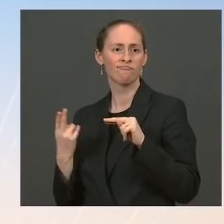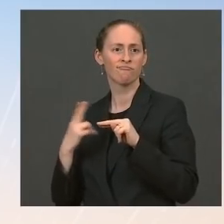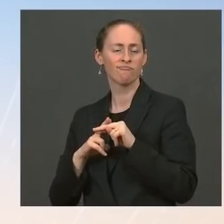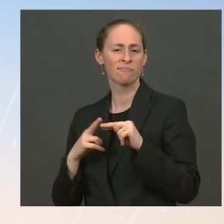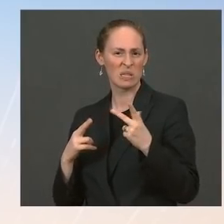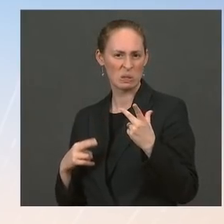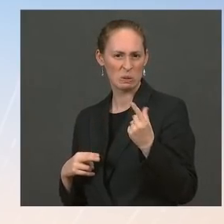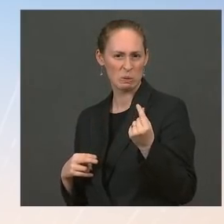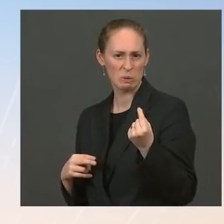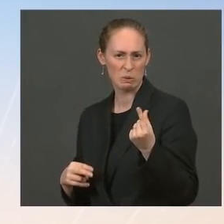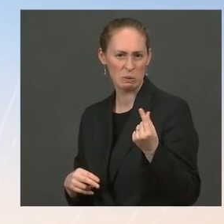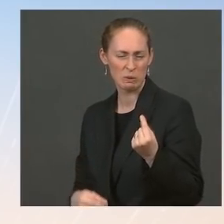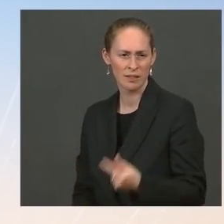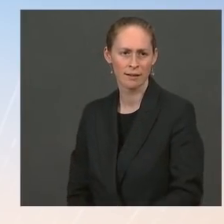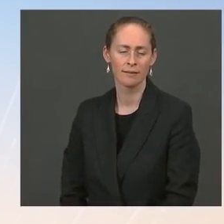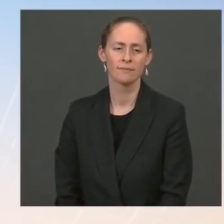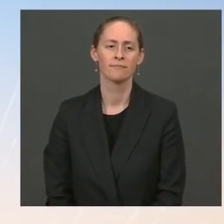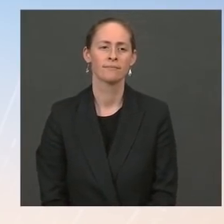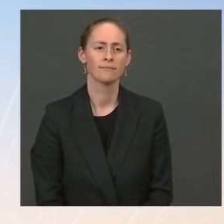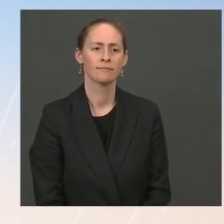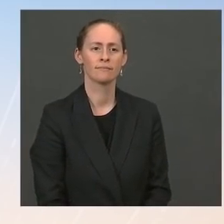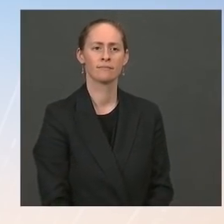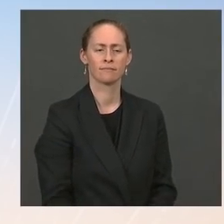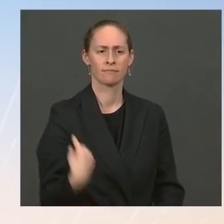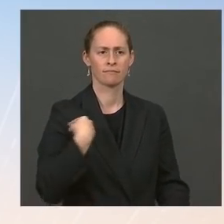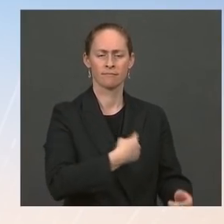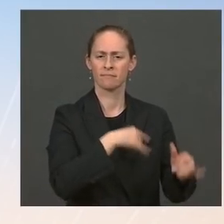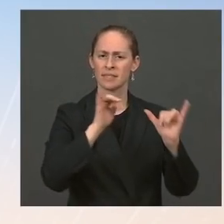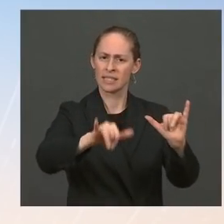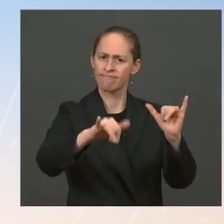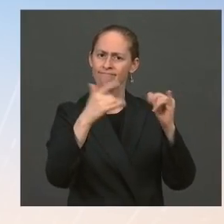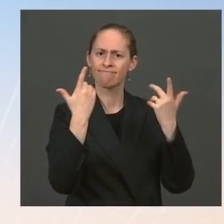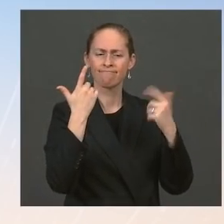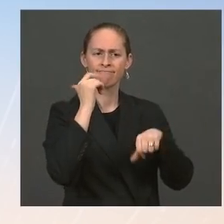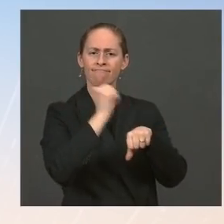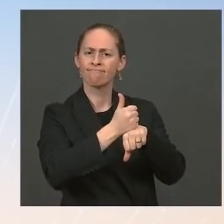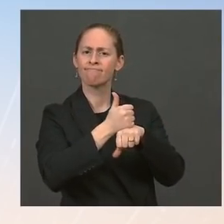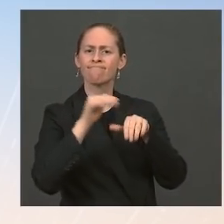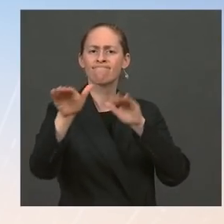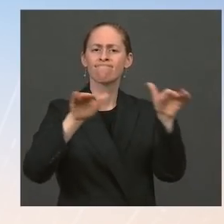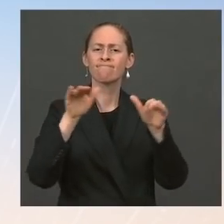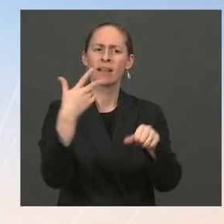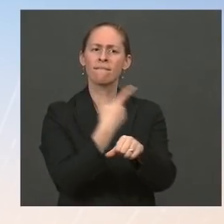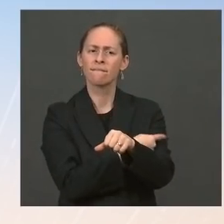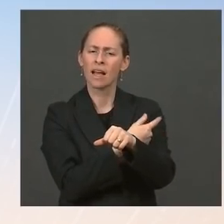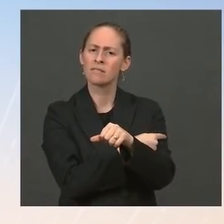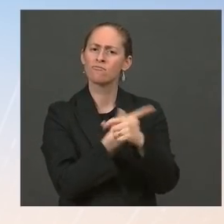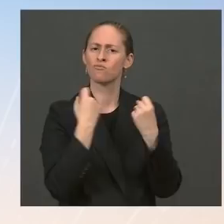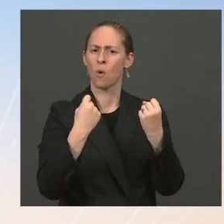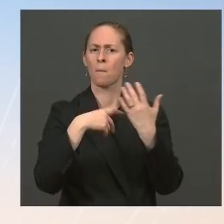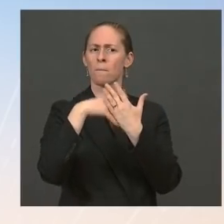to implement vaccination programs, of course, across the country. We have been encouraged by some of the numbers we've seen